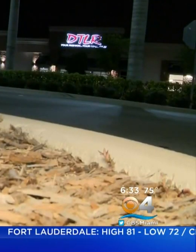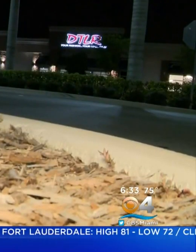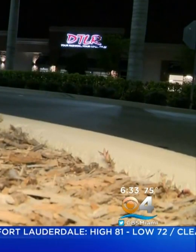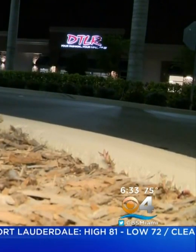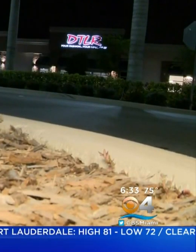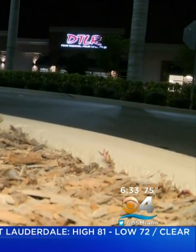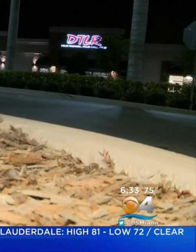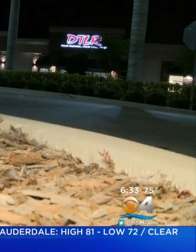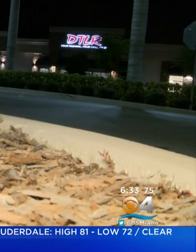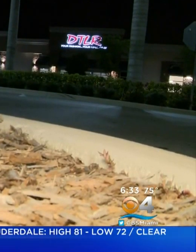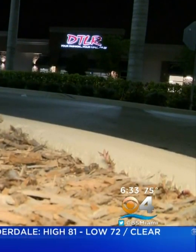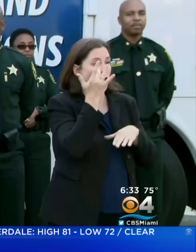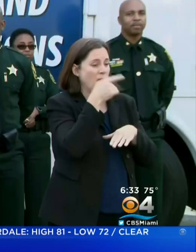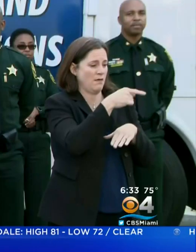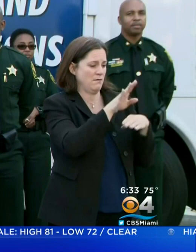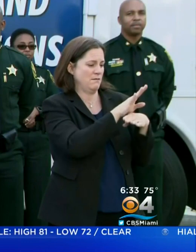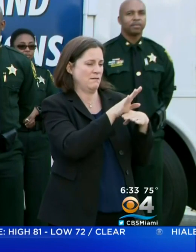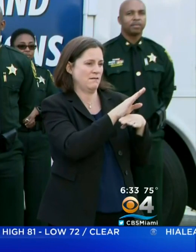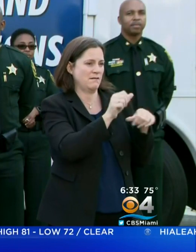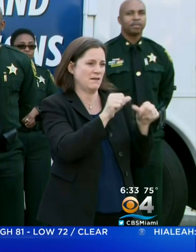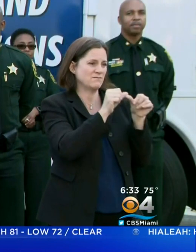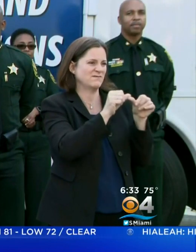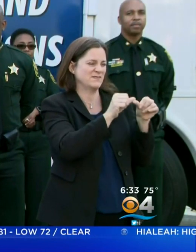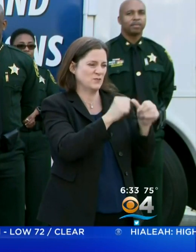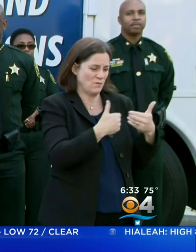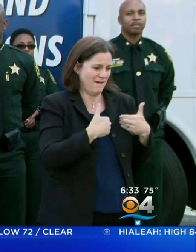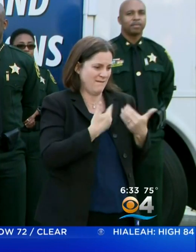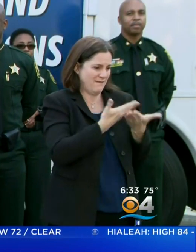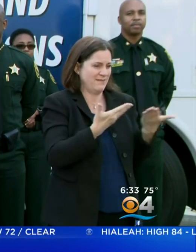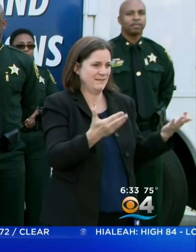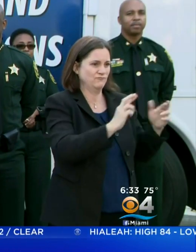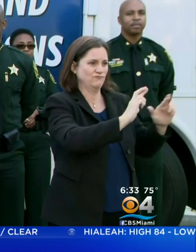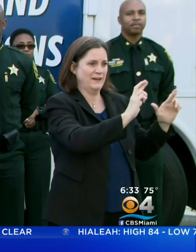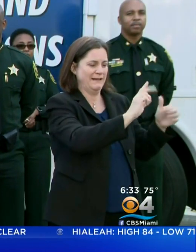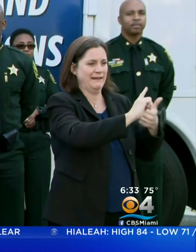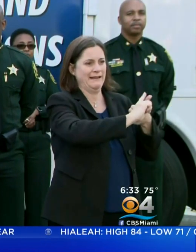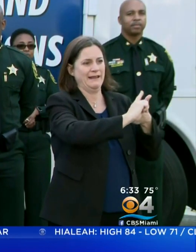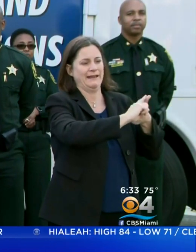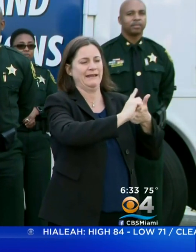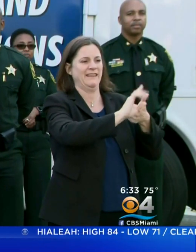THE COUNTY BELIEVES ARE NOT ABSOLUTELY NECESSARY FOR DAILY LIFE.